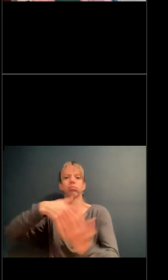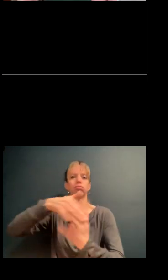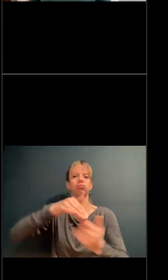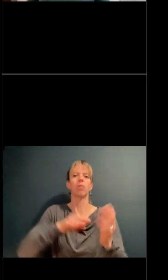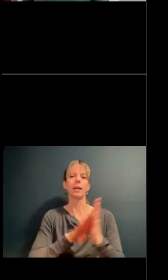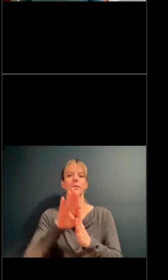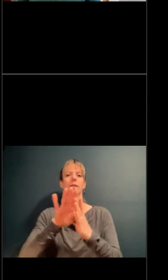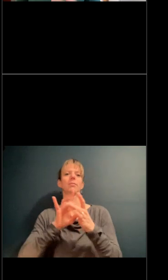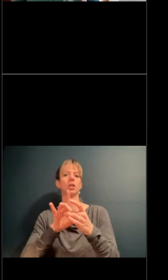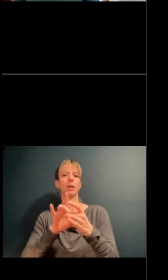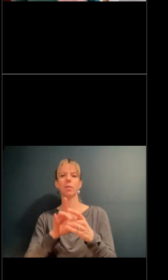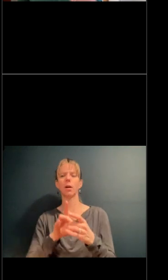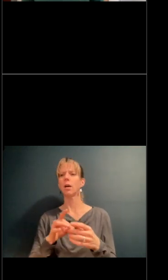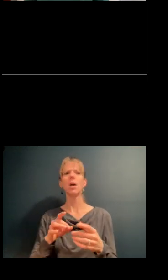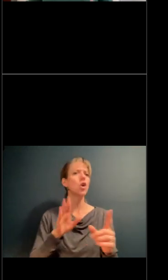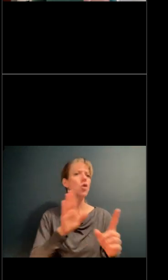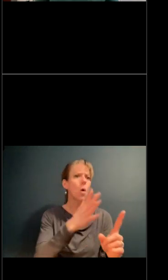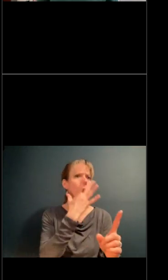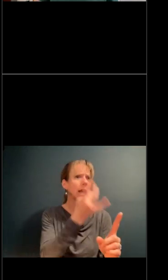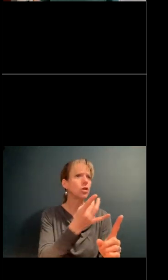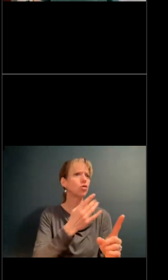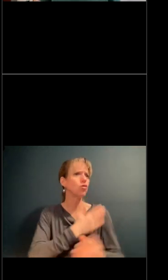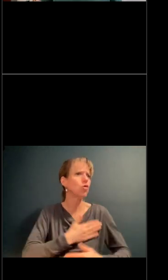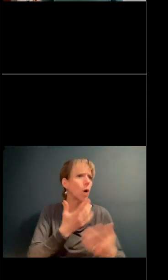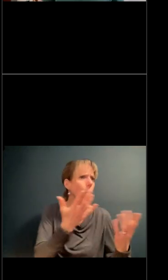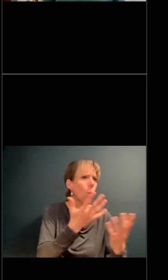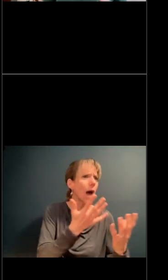Let's find out what people's interests, and hobbies and passions are,